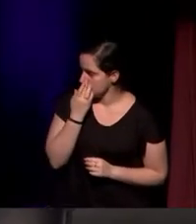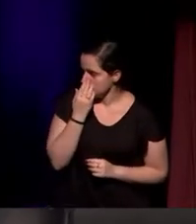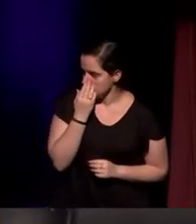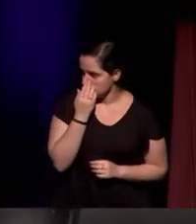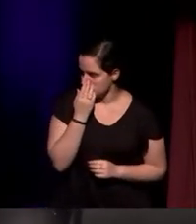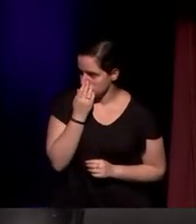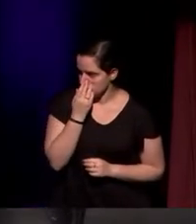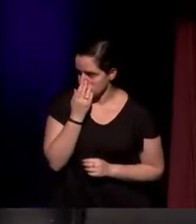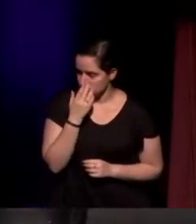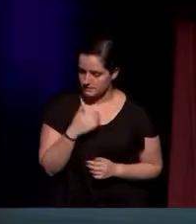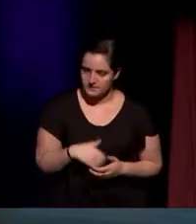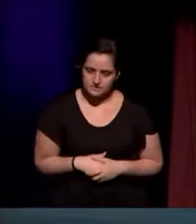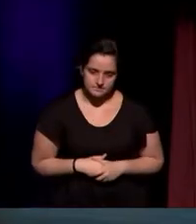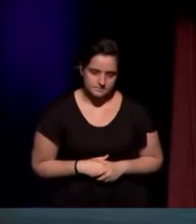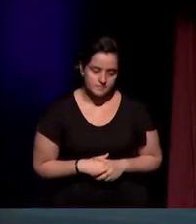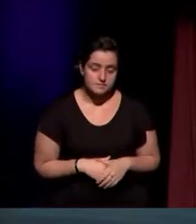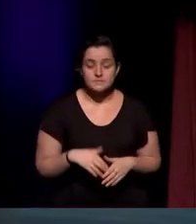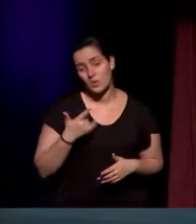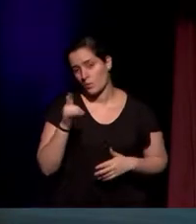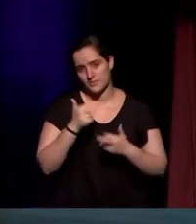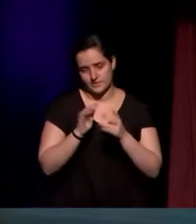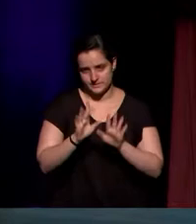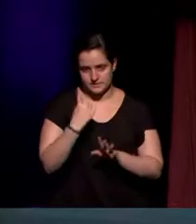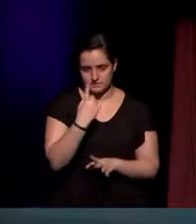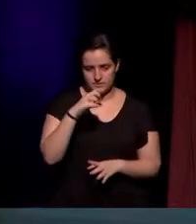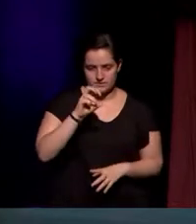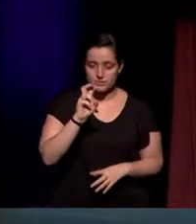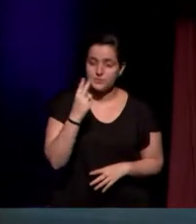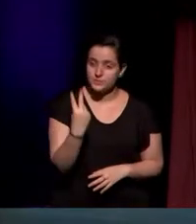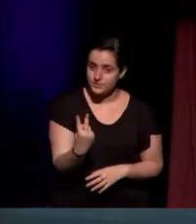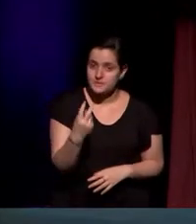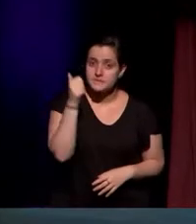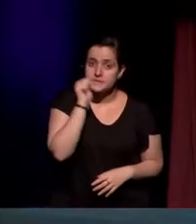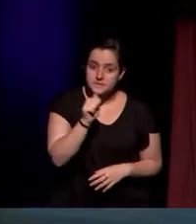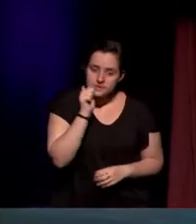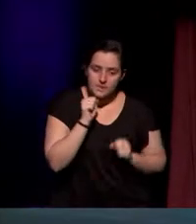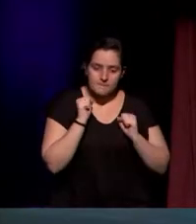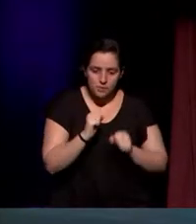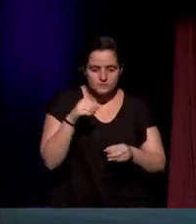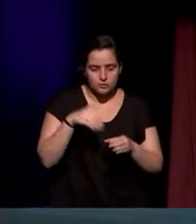Another thing, in 1953, women can vote in Lebanon,